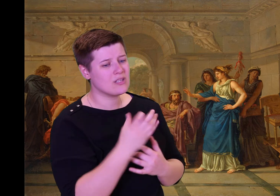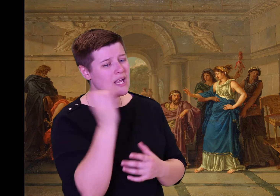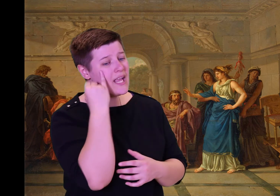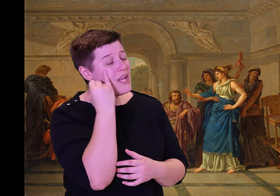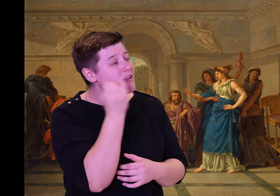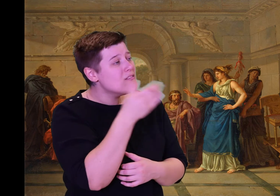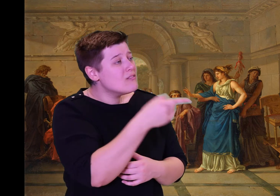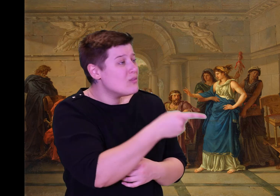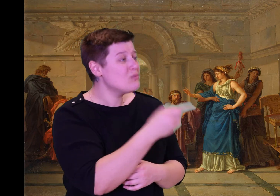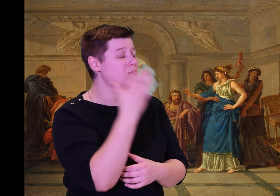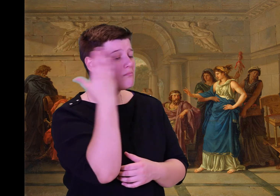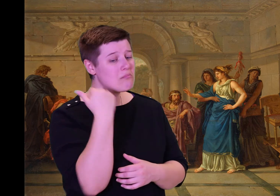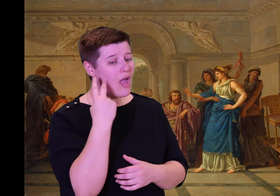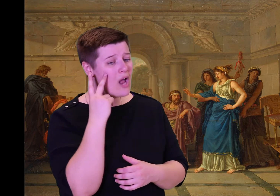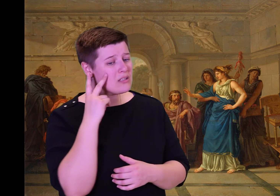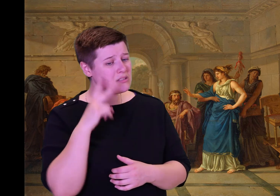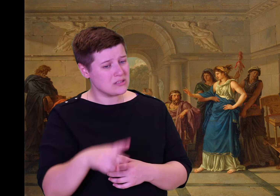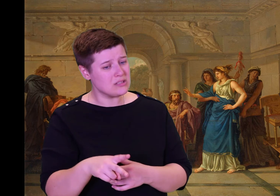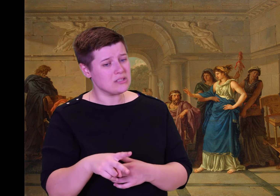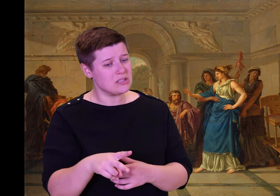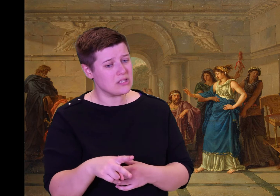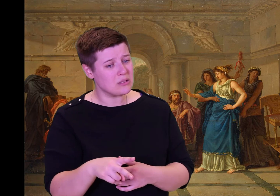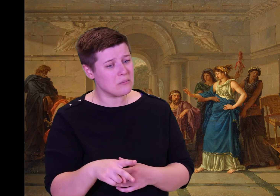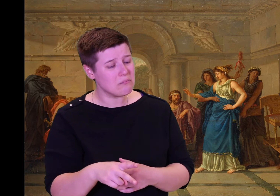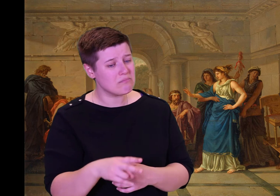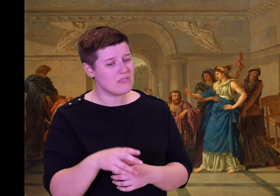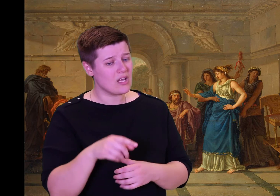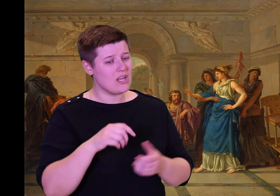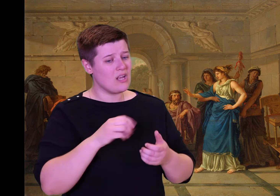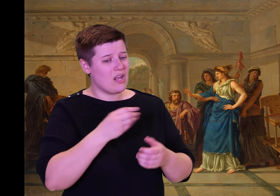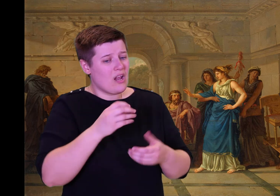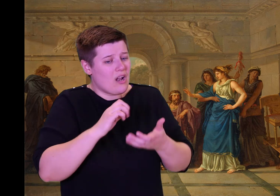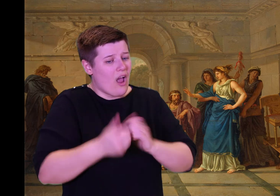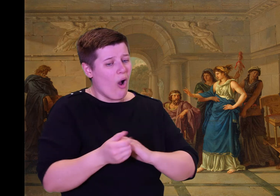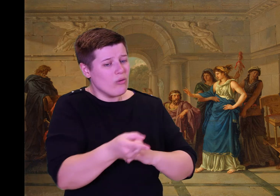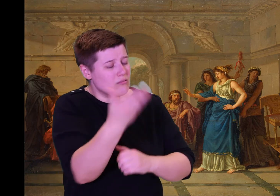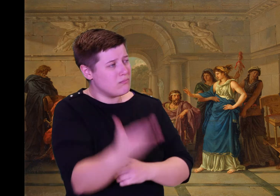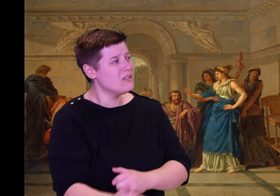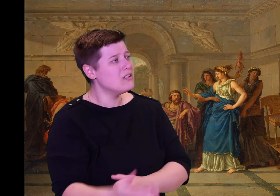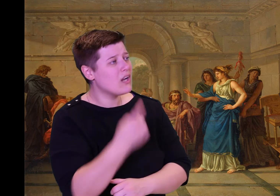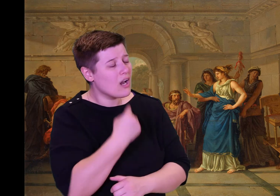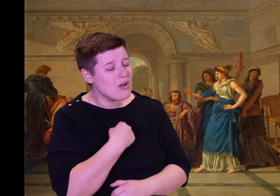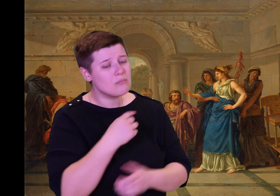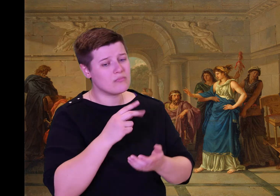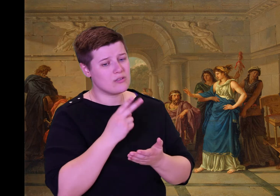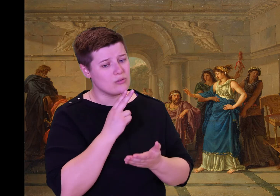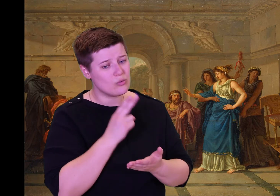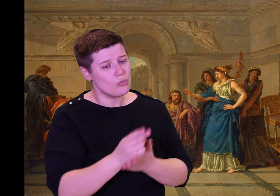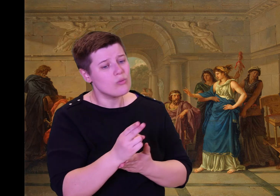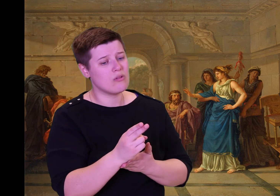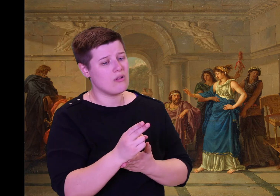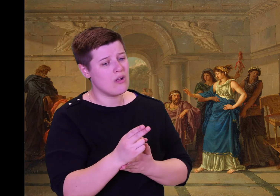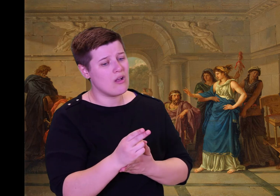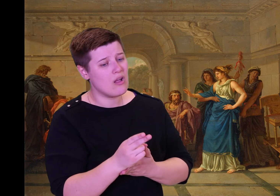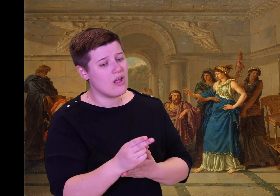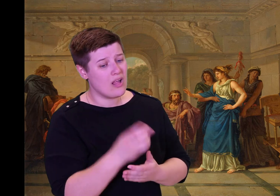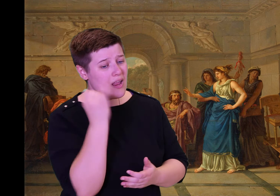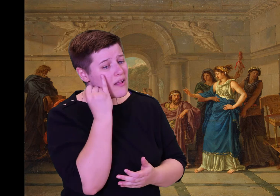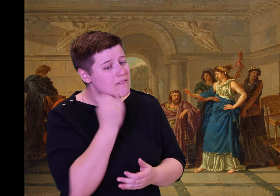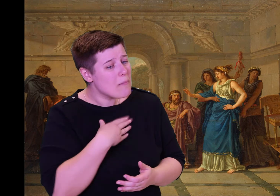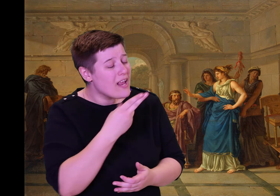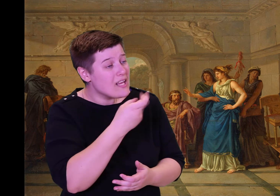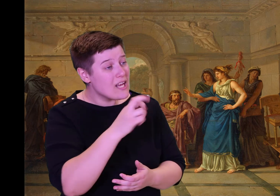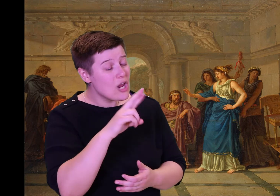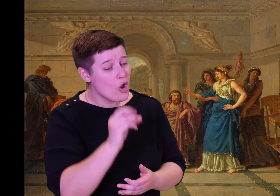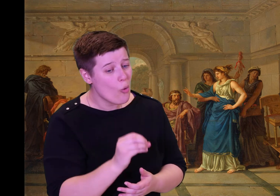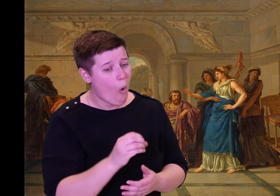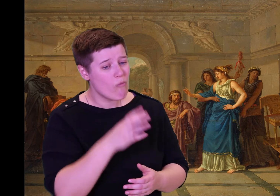Telemachus inhaled and then replied, "King Menelaus, son of Atreus, I come in search